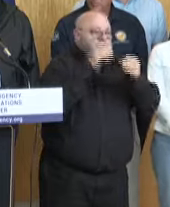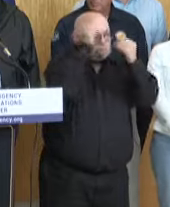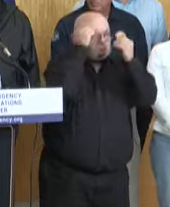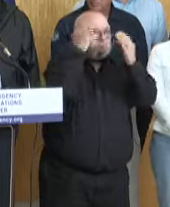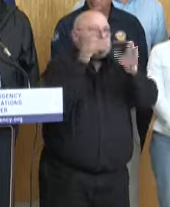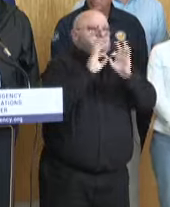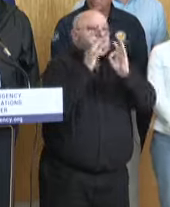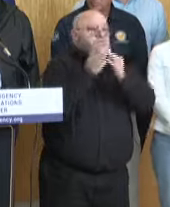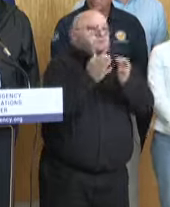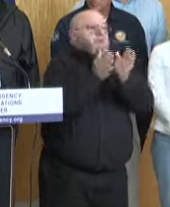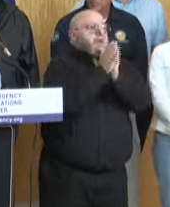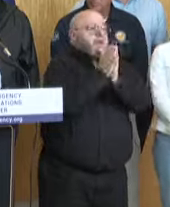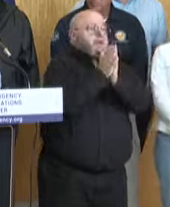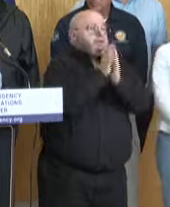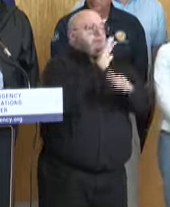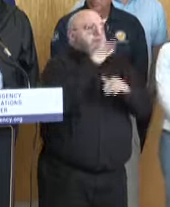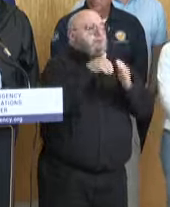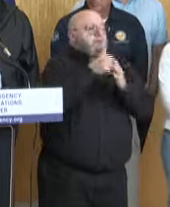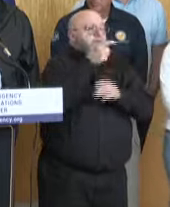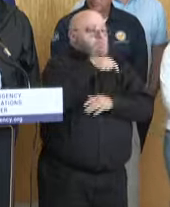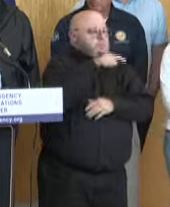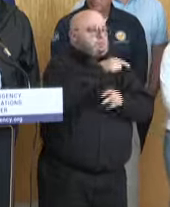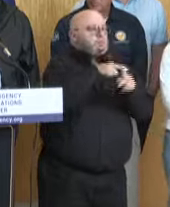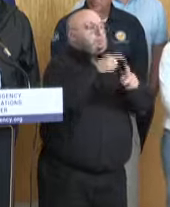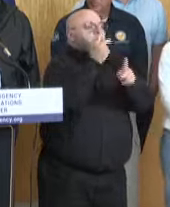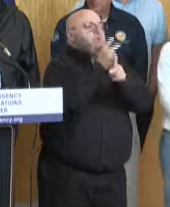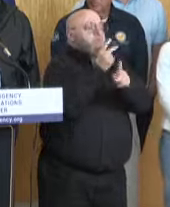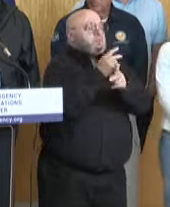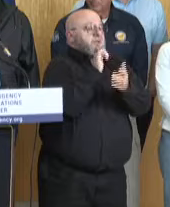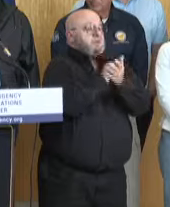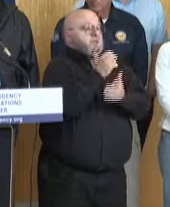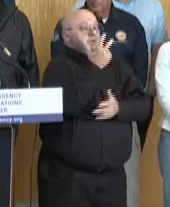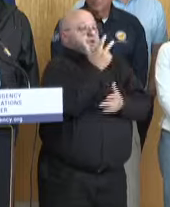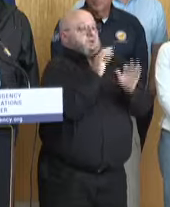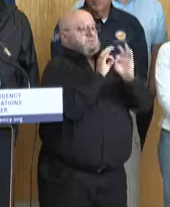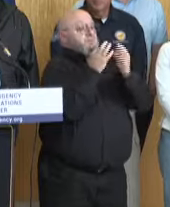SUMERGIDO. ES UNA SITUACÓN HORRIBLE.